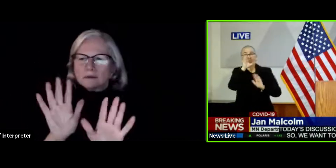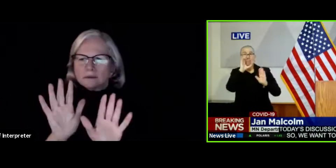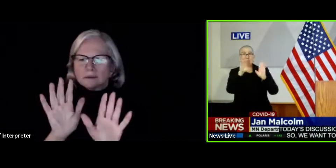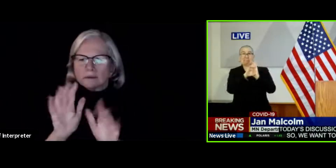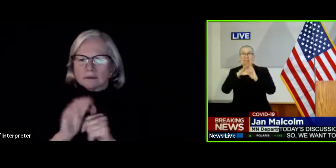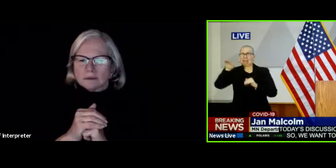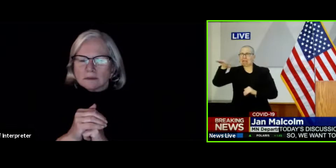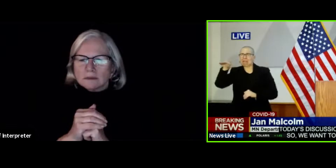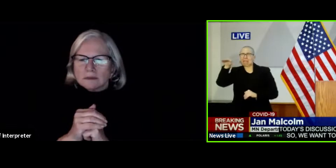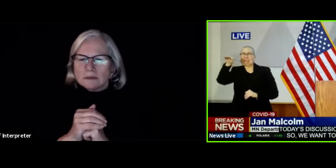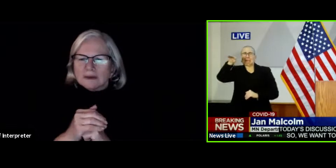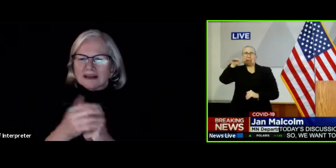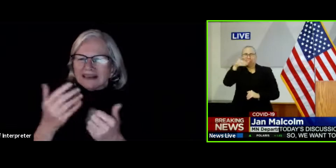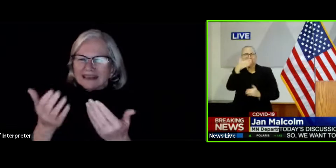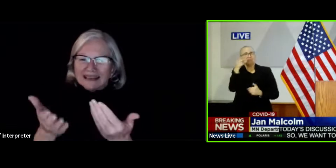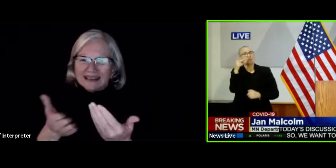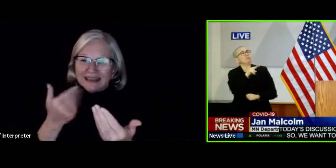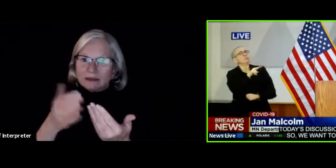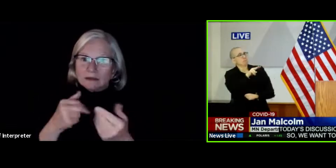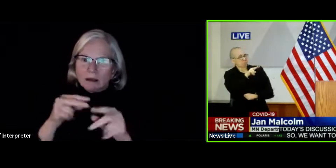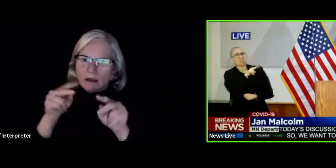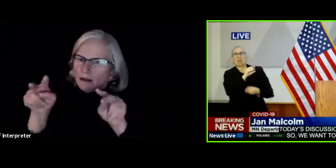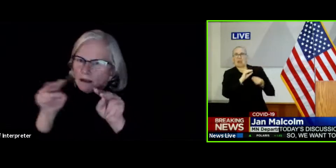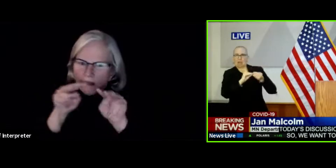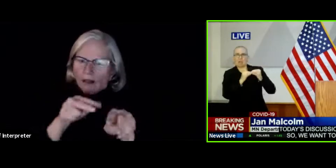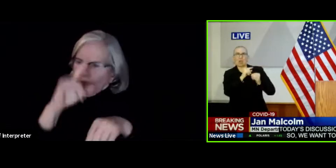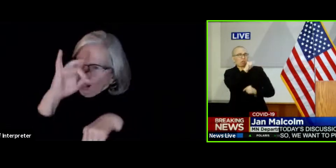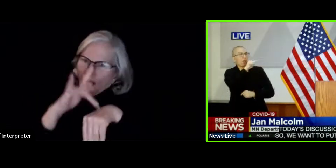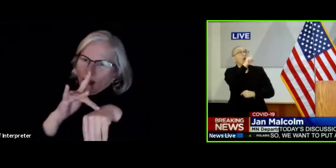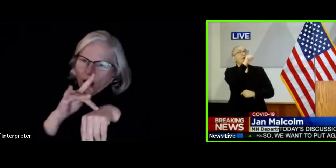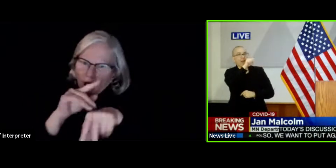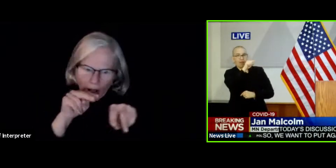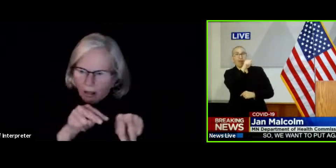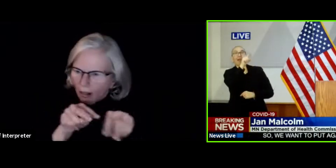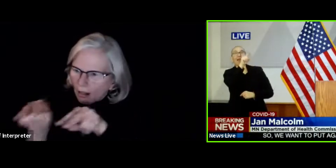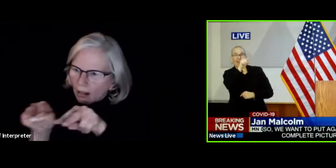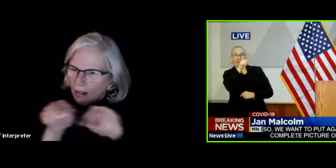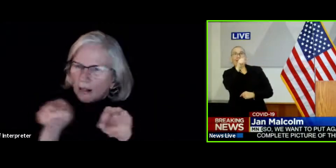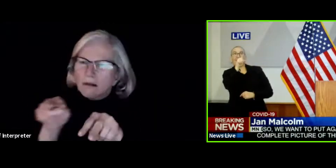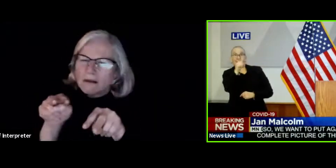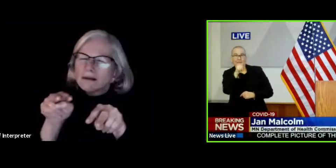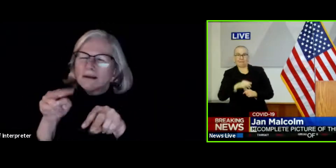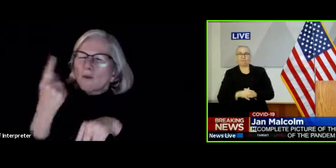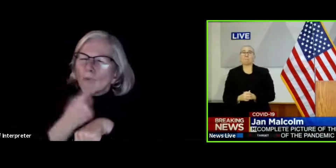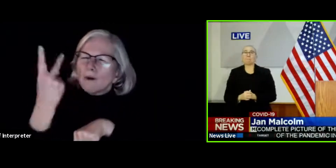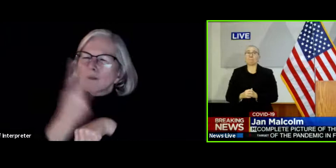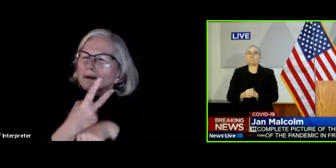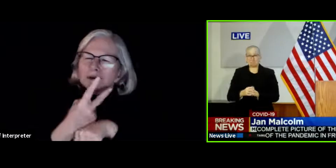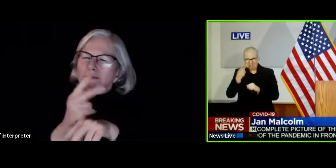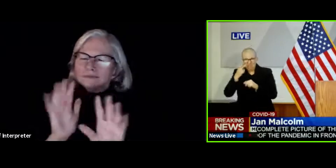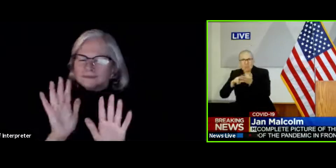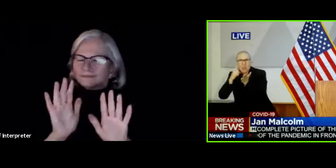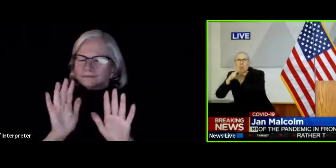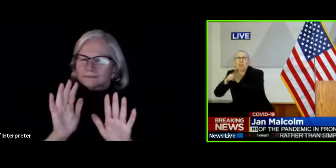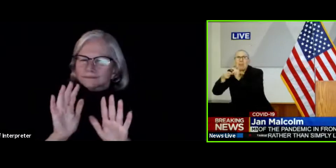ONE GIVEN NUMBER-ANY ONE GIVEN DAY'S NUMBERS, WHETHER THAT REPRESENTS AN INCREASE OR A NOTABLE DECREASE AND